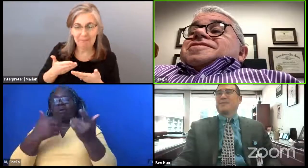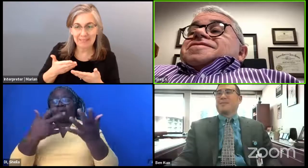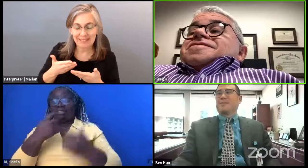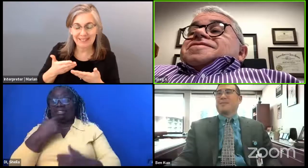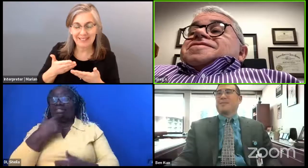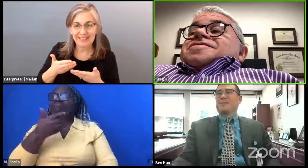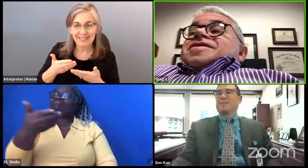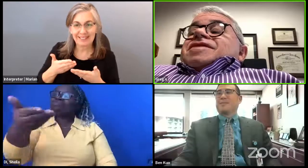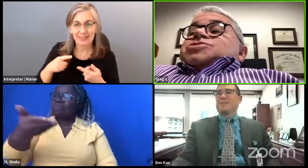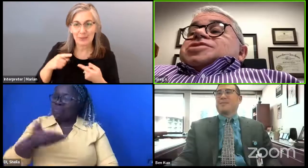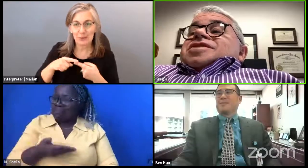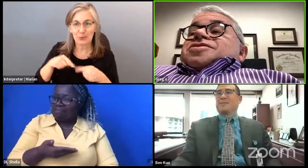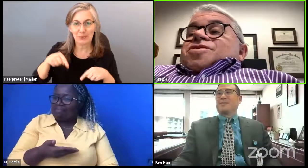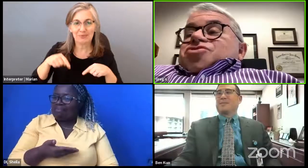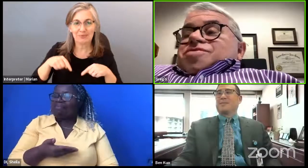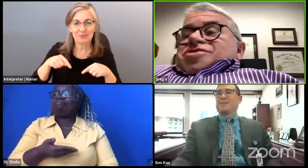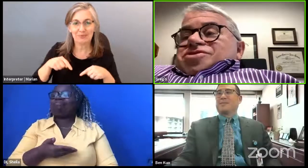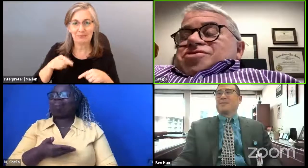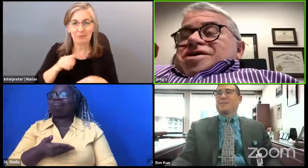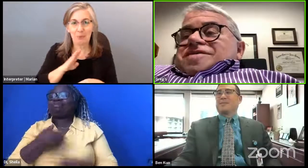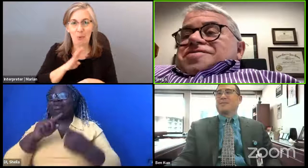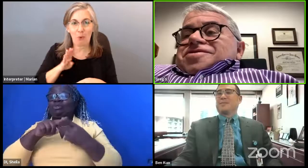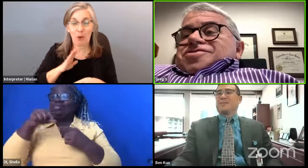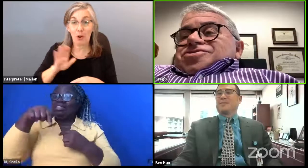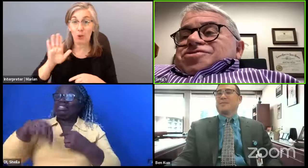outstanding resume that you have.